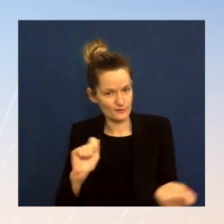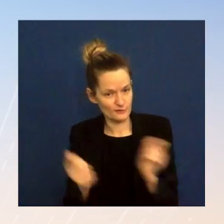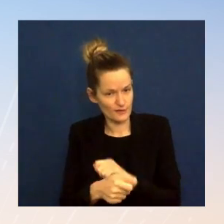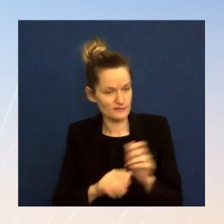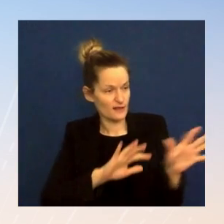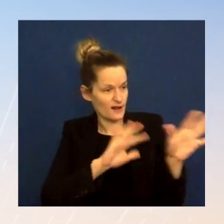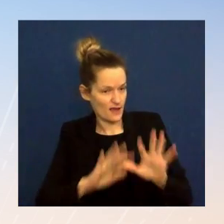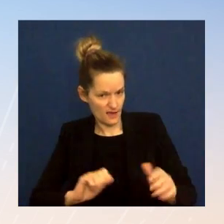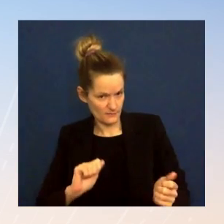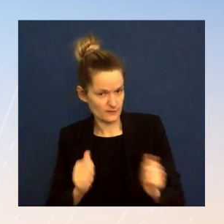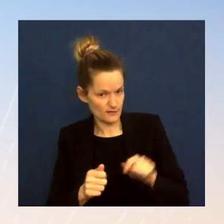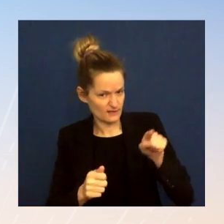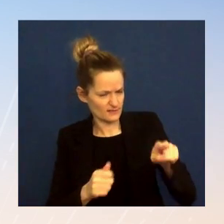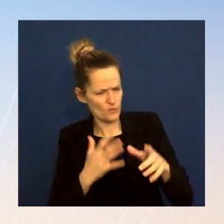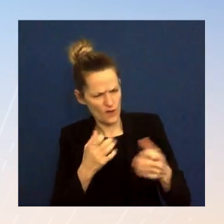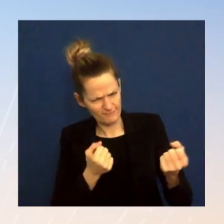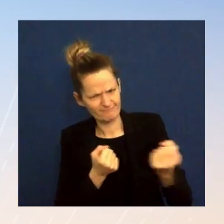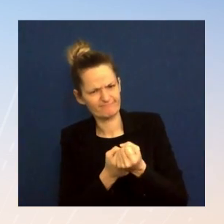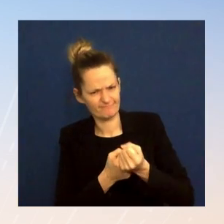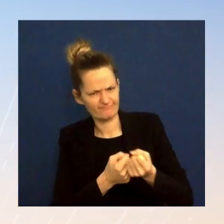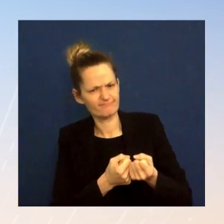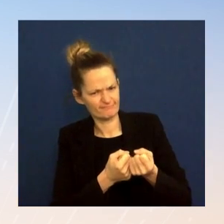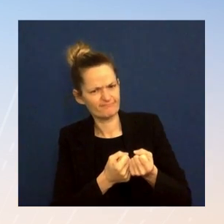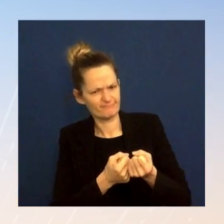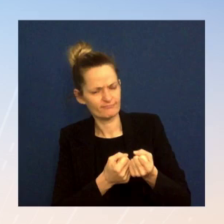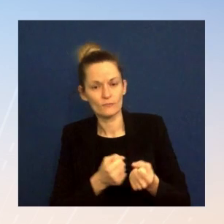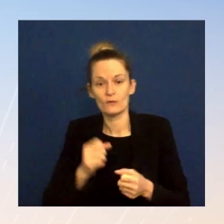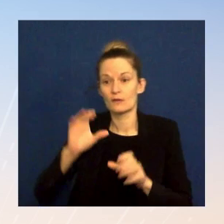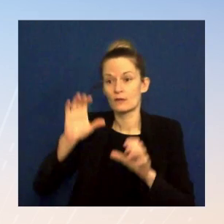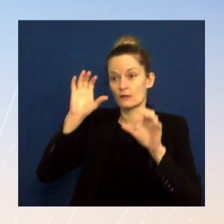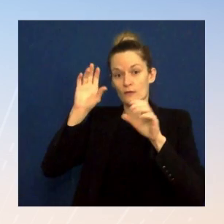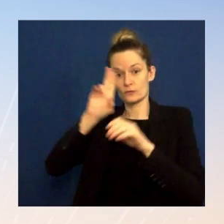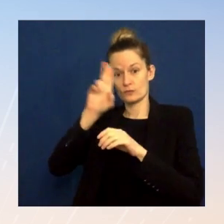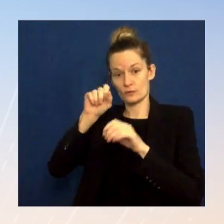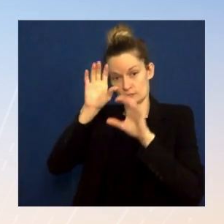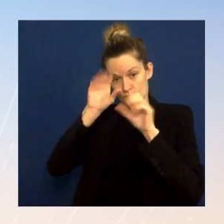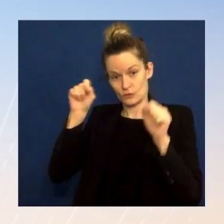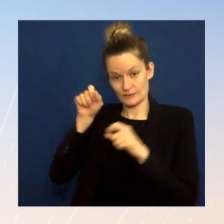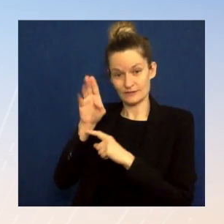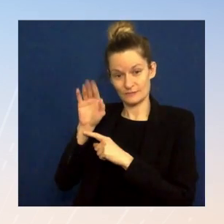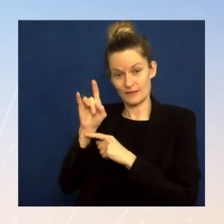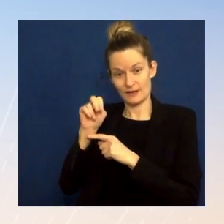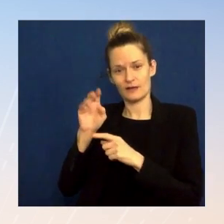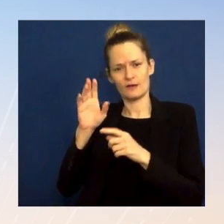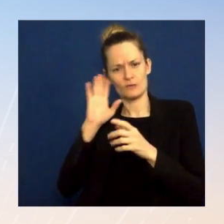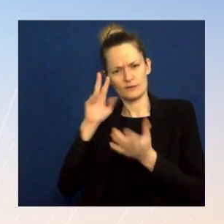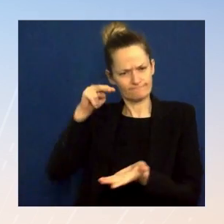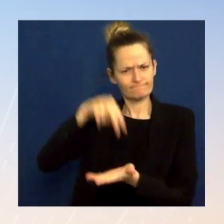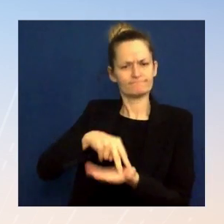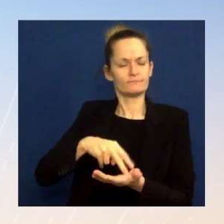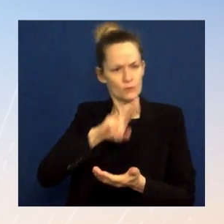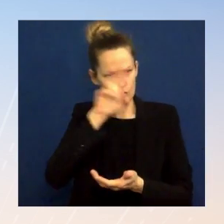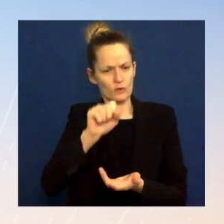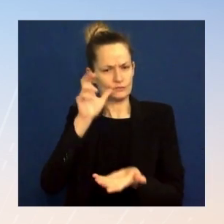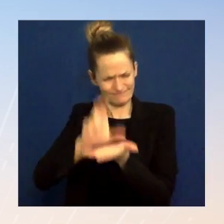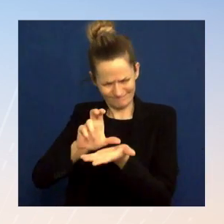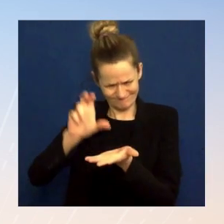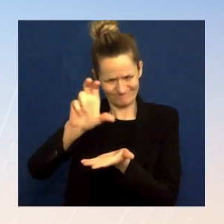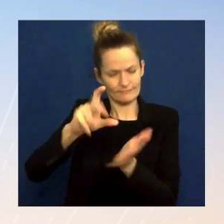and said we are going to double our commitment to international climate finance to help less-developed countries be able to make this transition effectively.